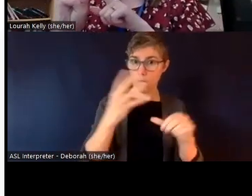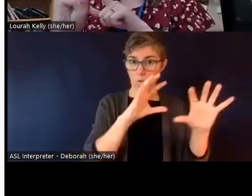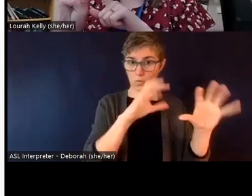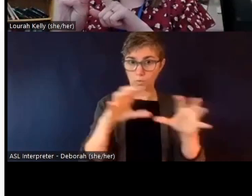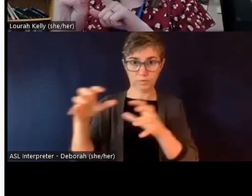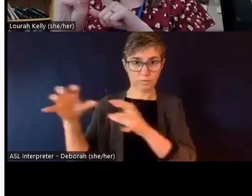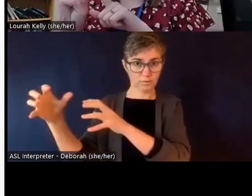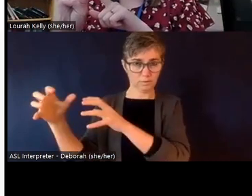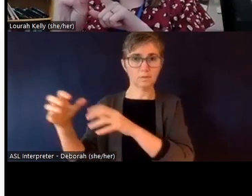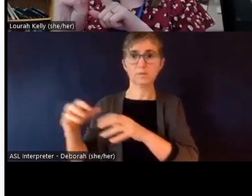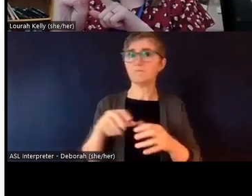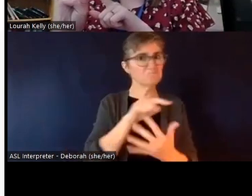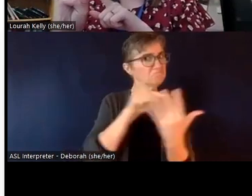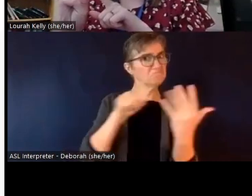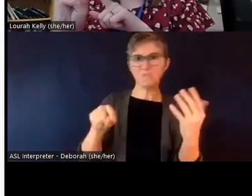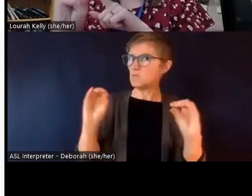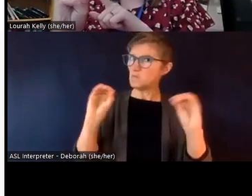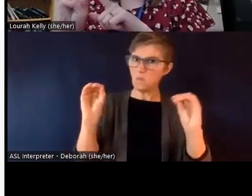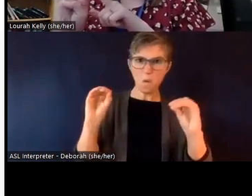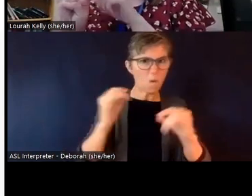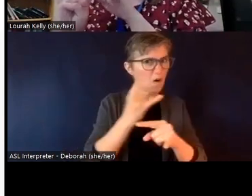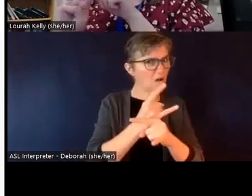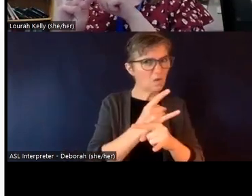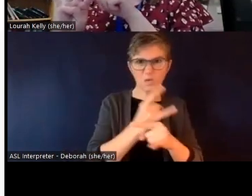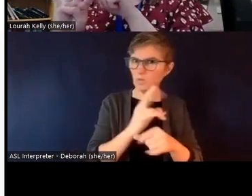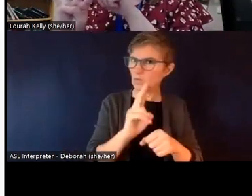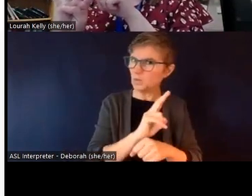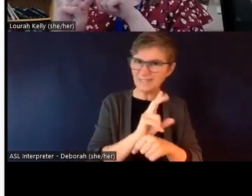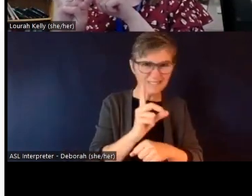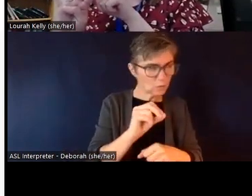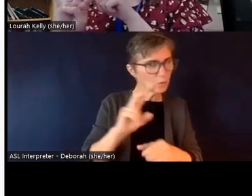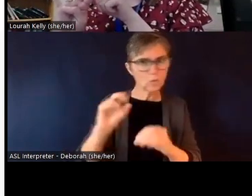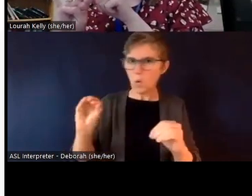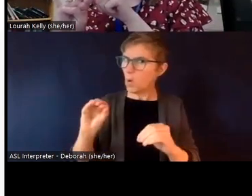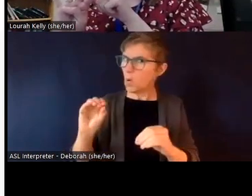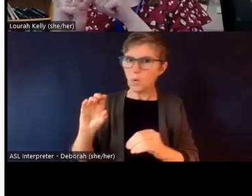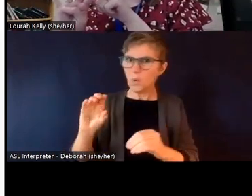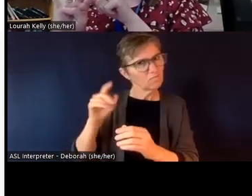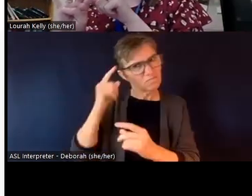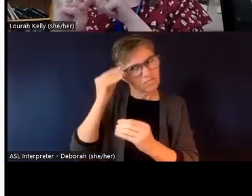suicidality nor alcohol use disorder, 2) people with suicidality only but not alcohol